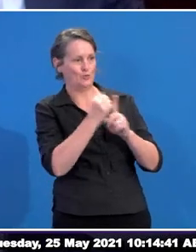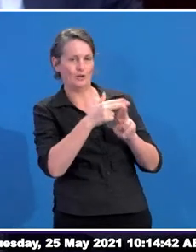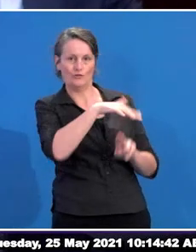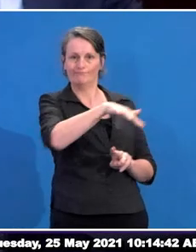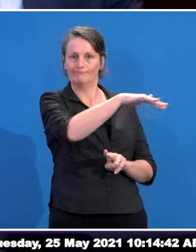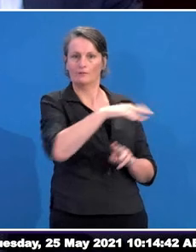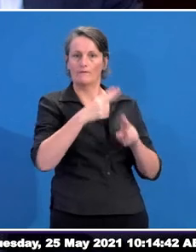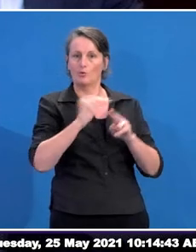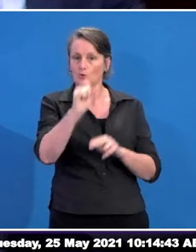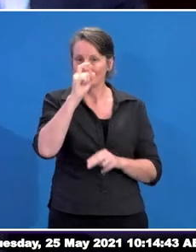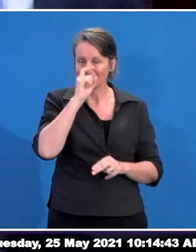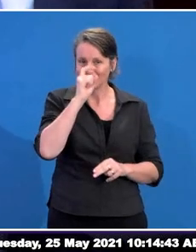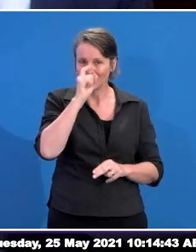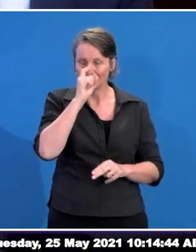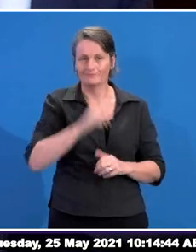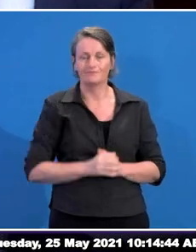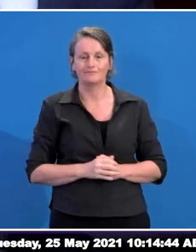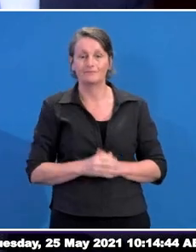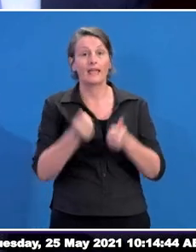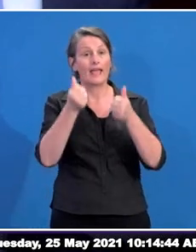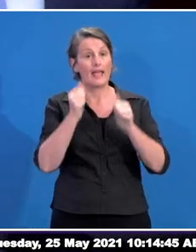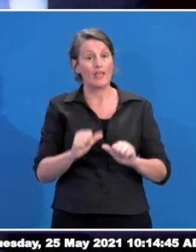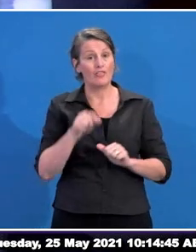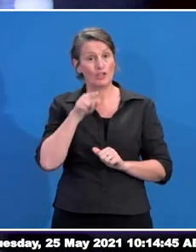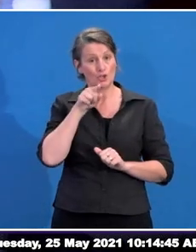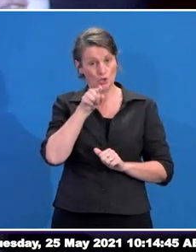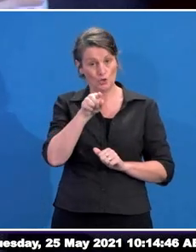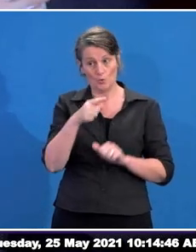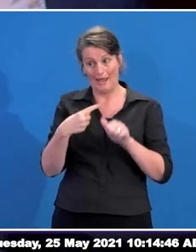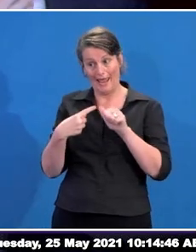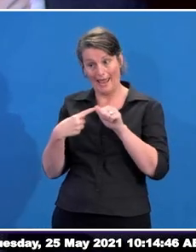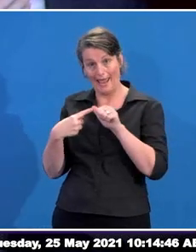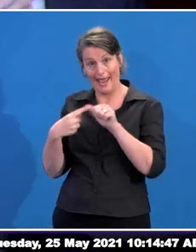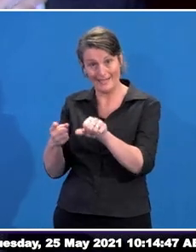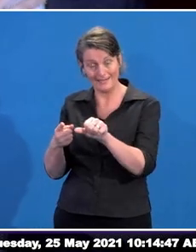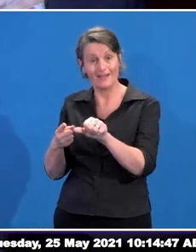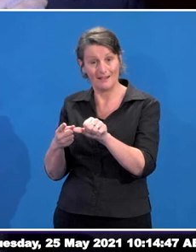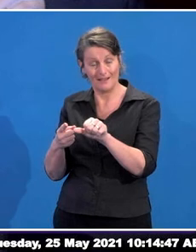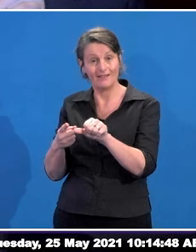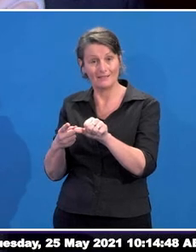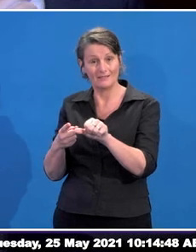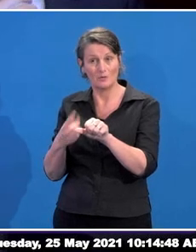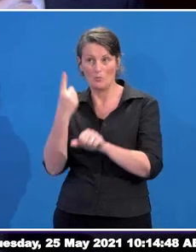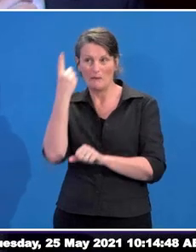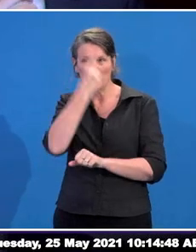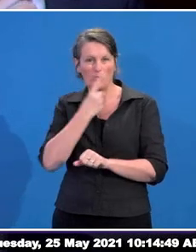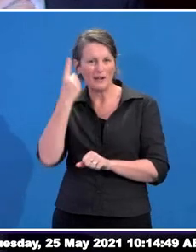Now, then you respond to this email about an hour or so later?